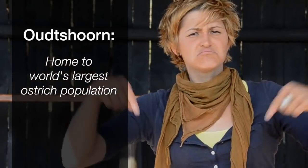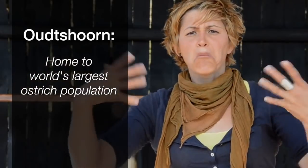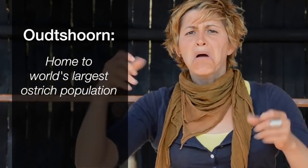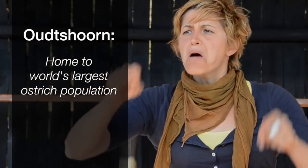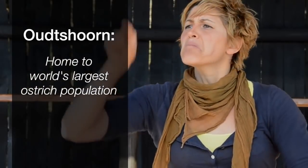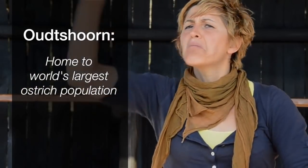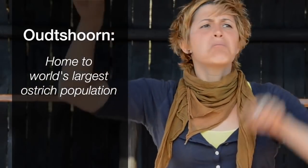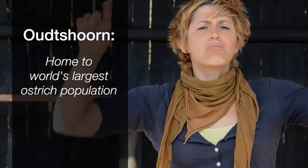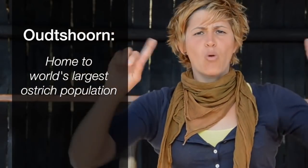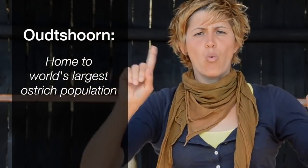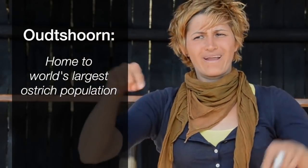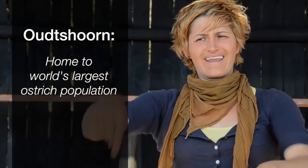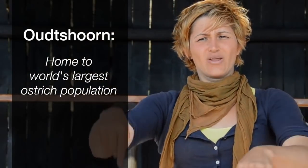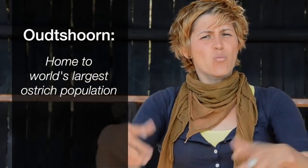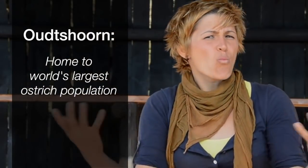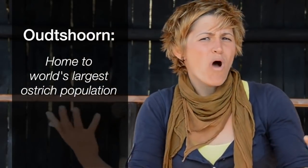world’s largest population of ostriches.